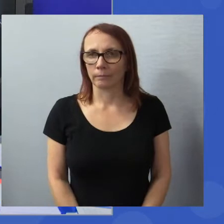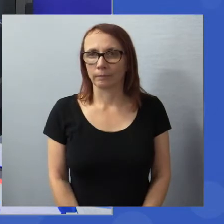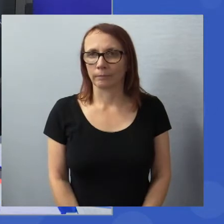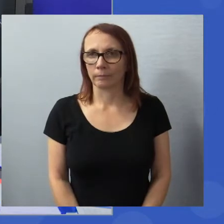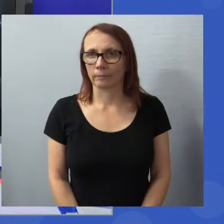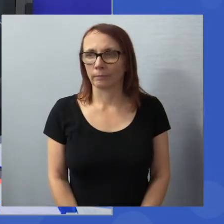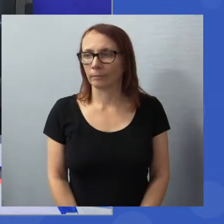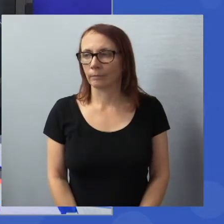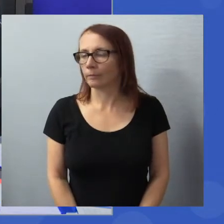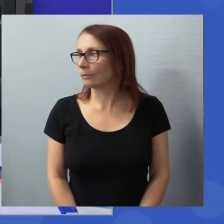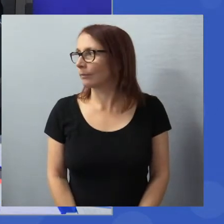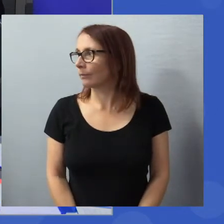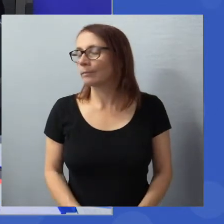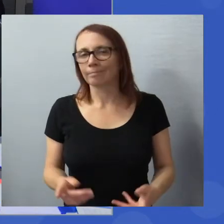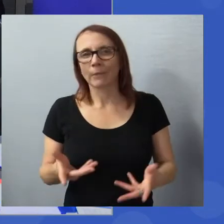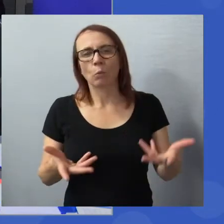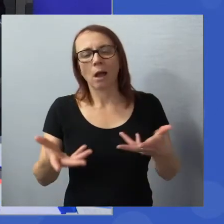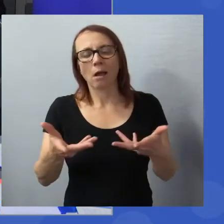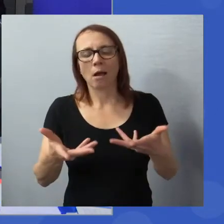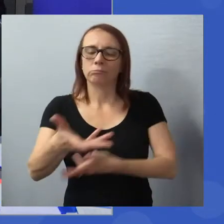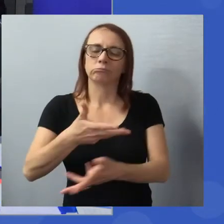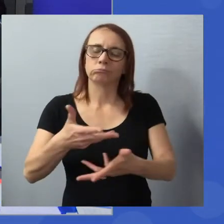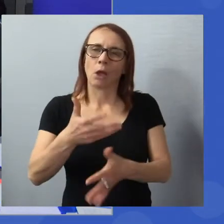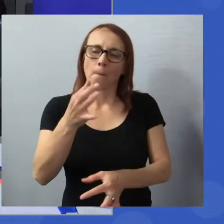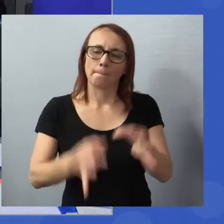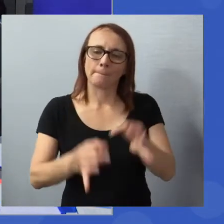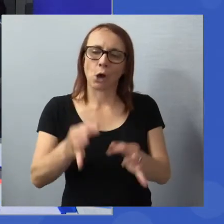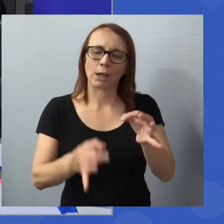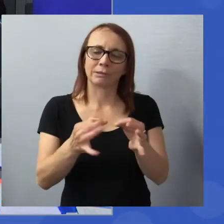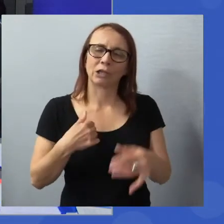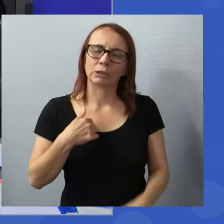since we're talking about politician we wanting to ask this question from